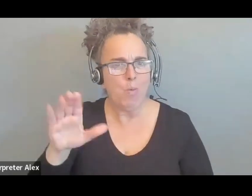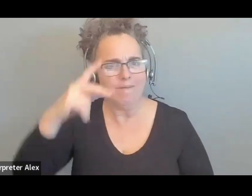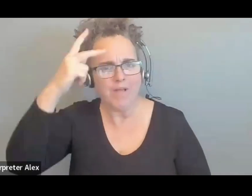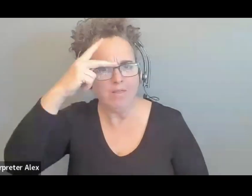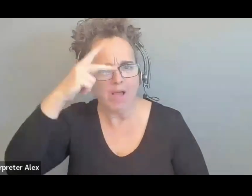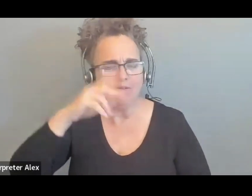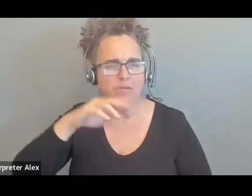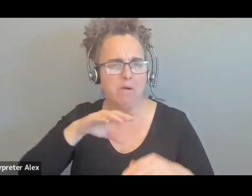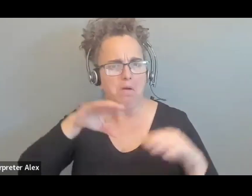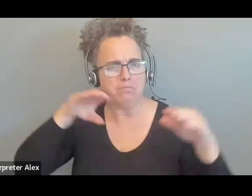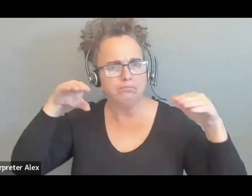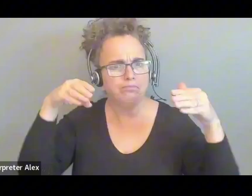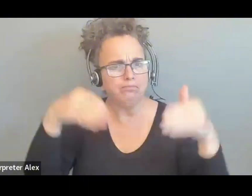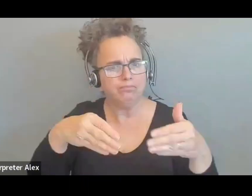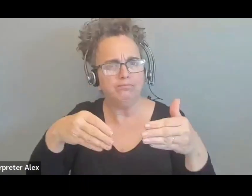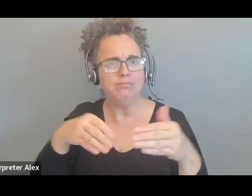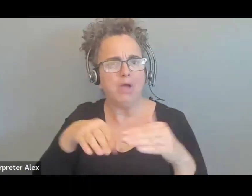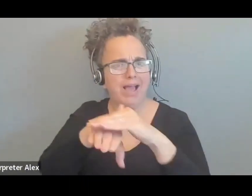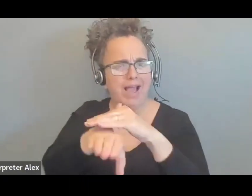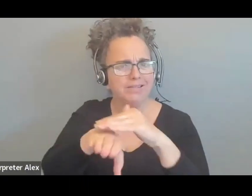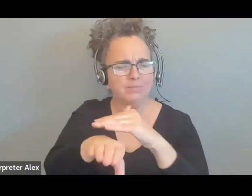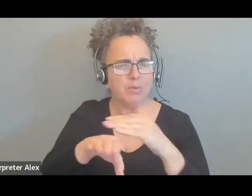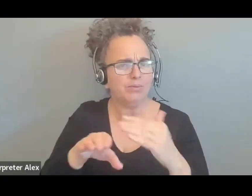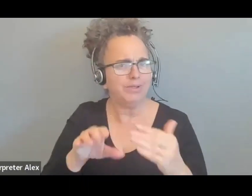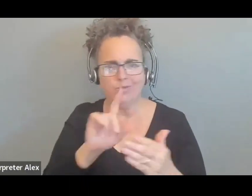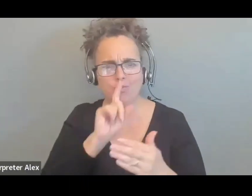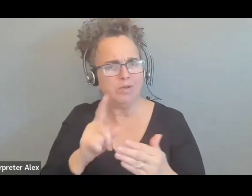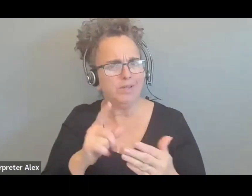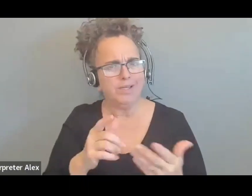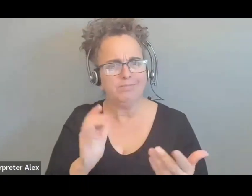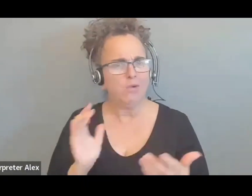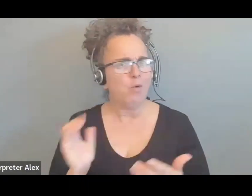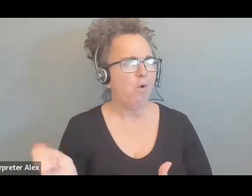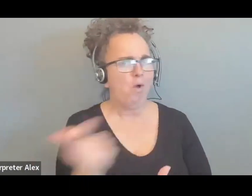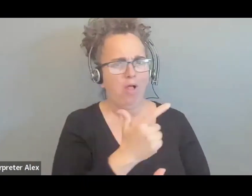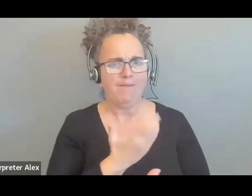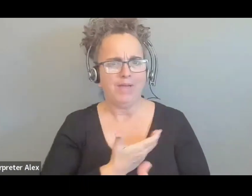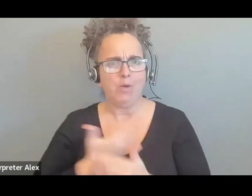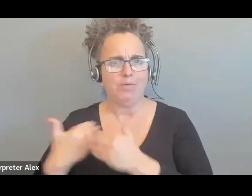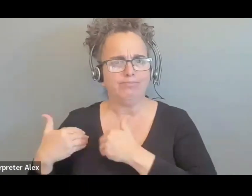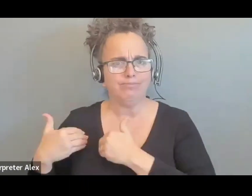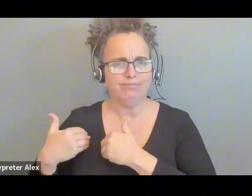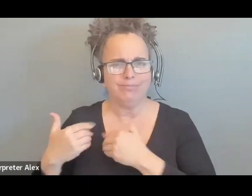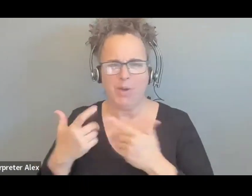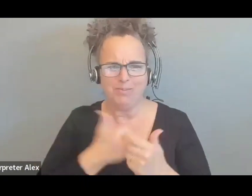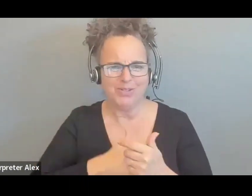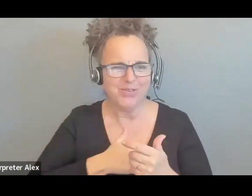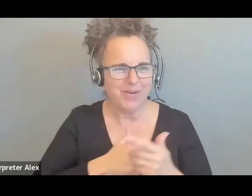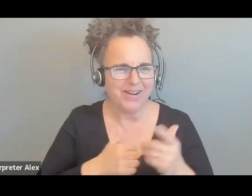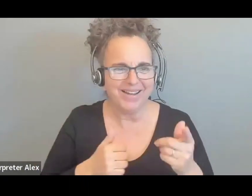it behooves all of us. And for the teach, I'm sorry my brain just,